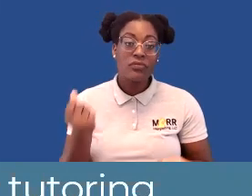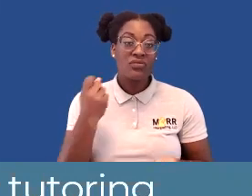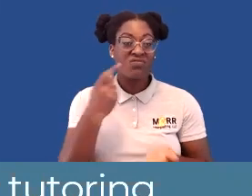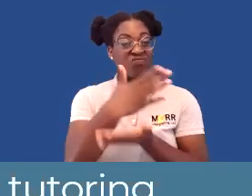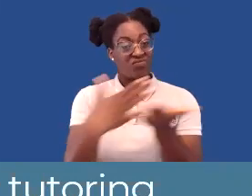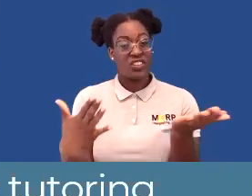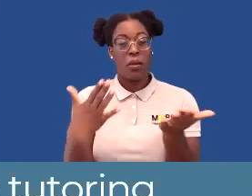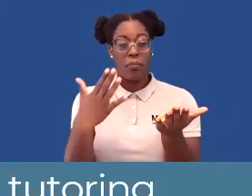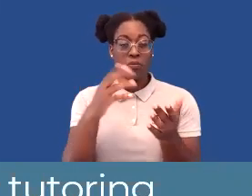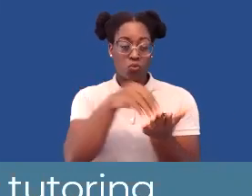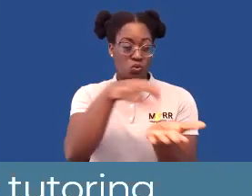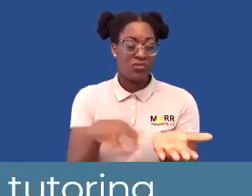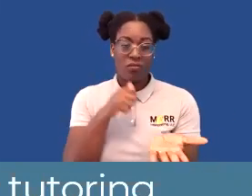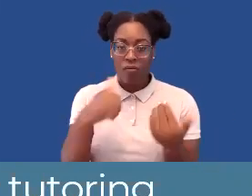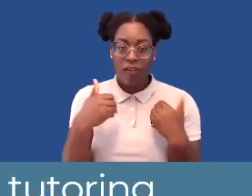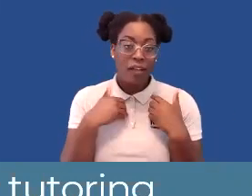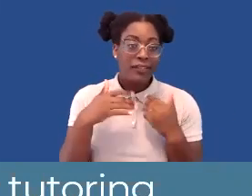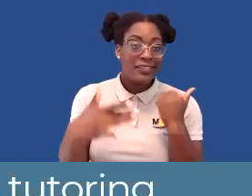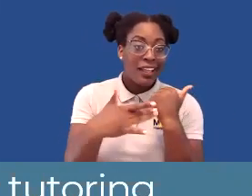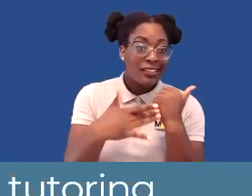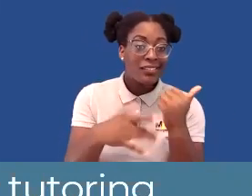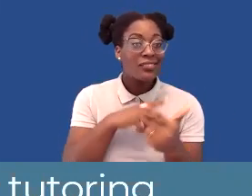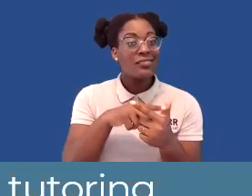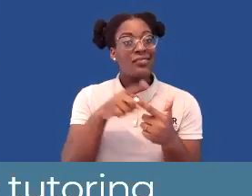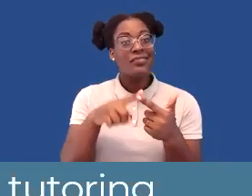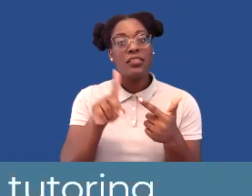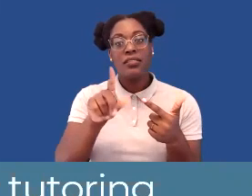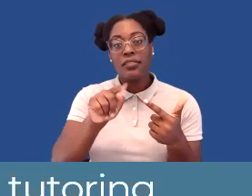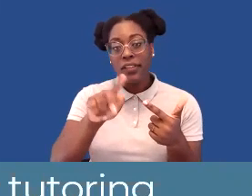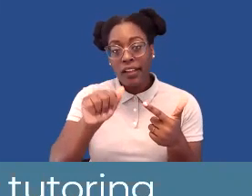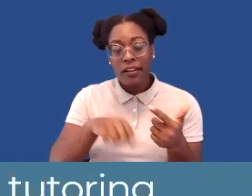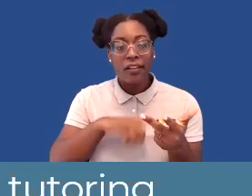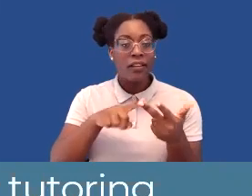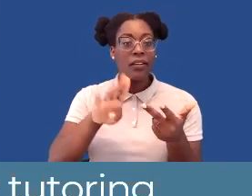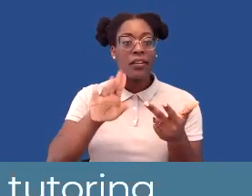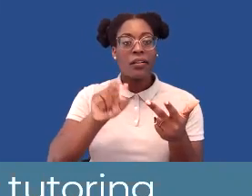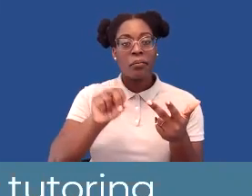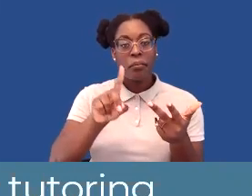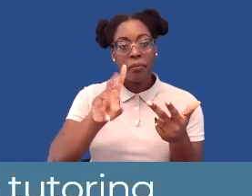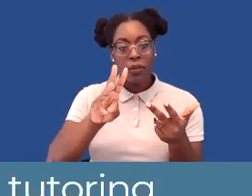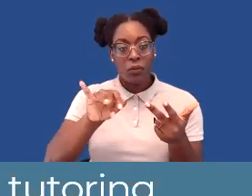or even the data or bandwidth for some of our synchronous online programming.